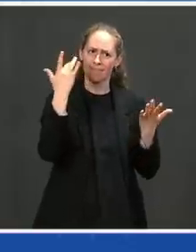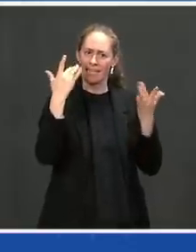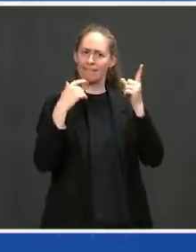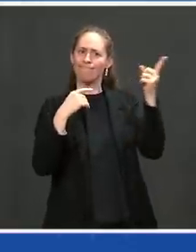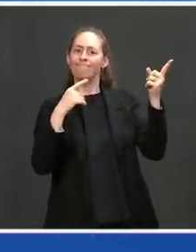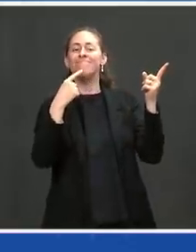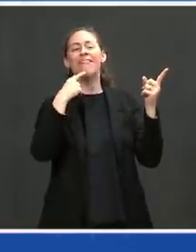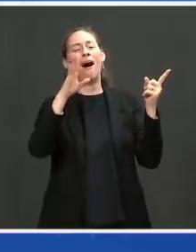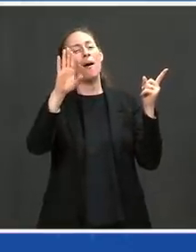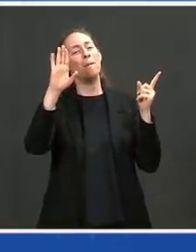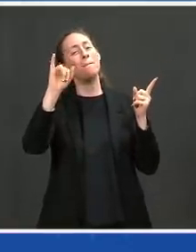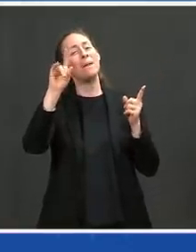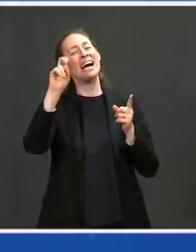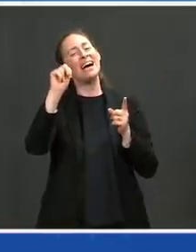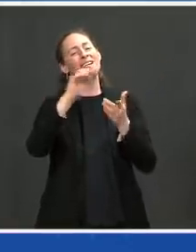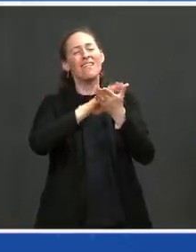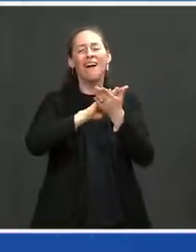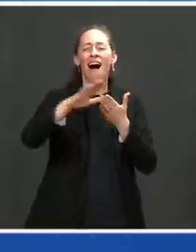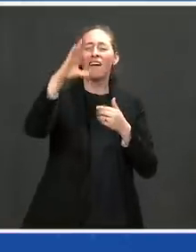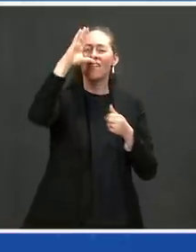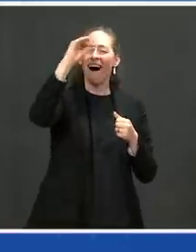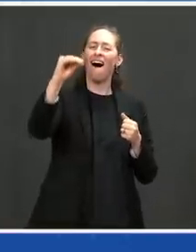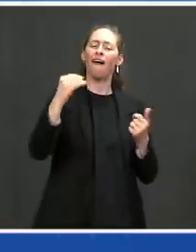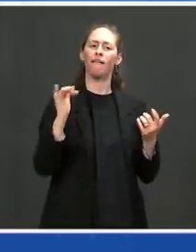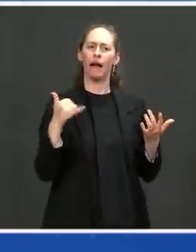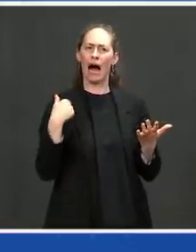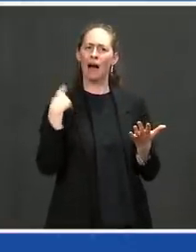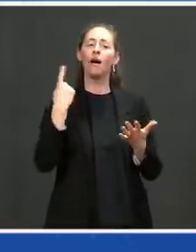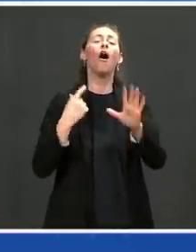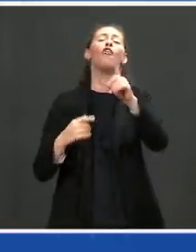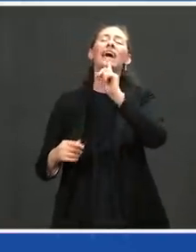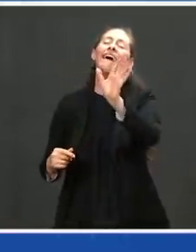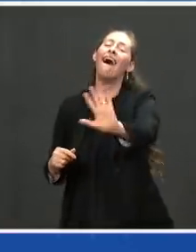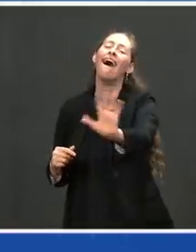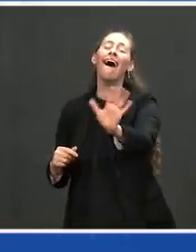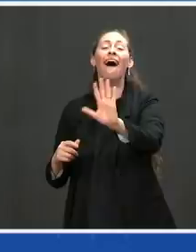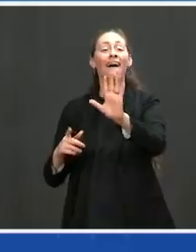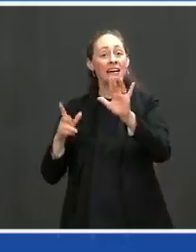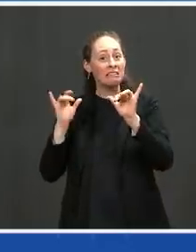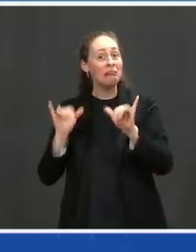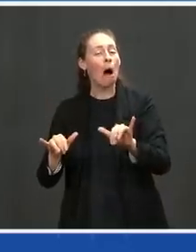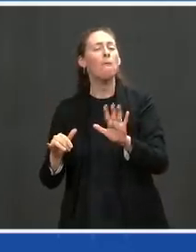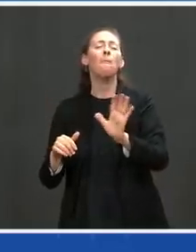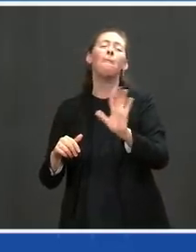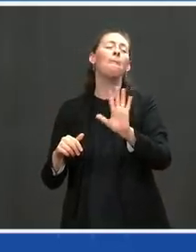The truth of the matter is: Nothing has changed. As many people came -- 28 percent increase in children